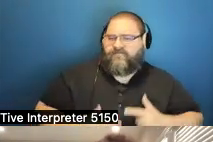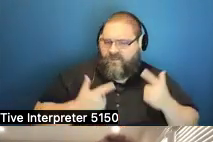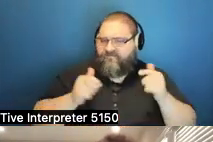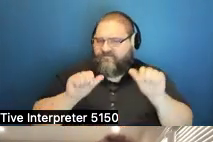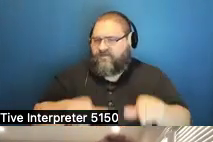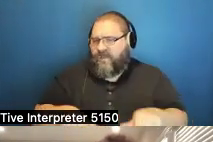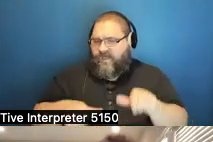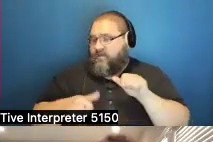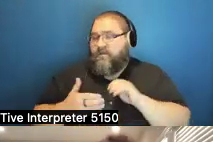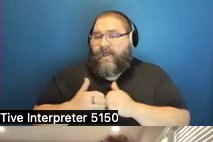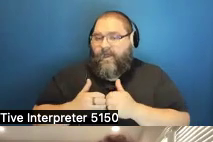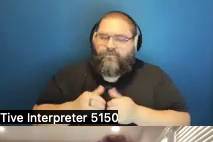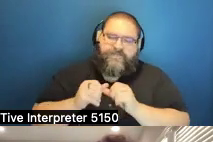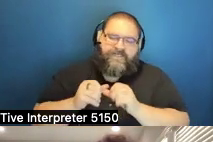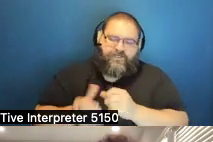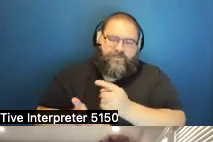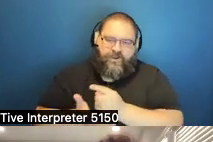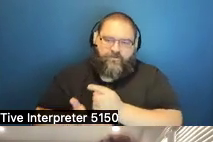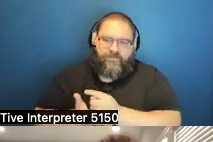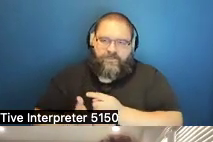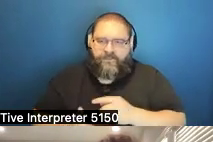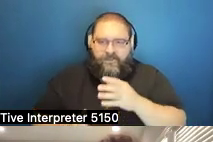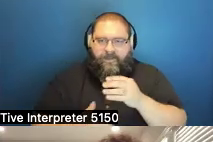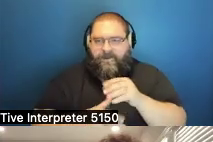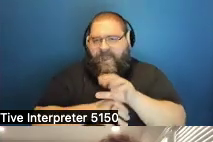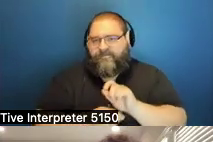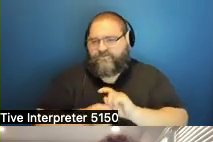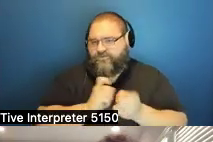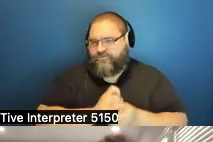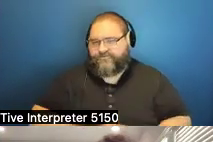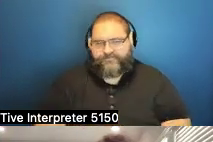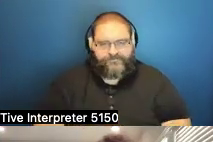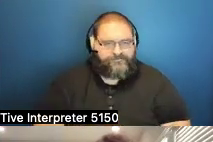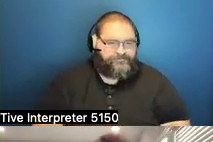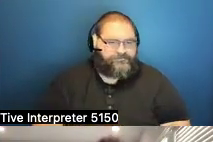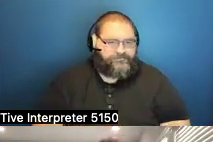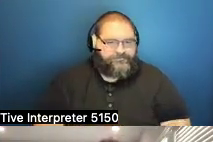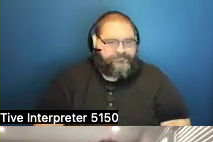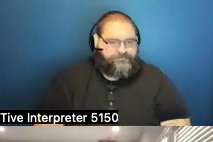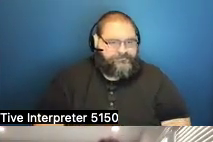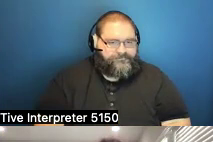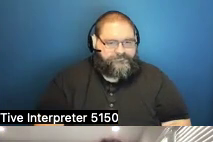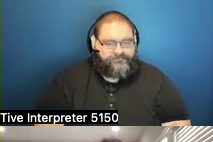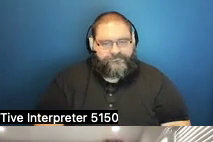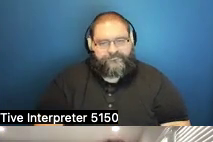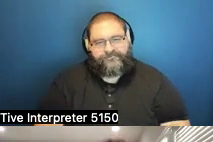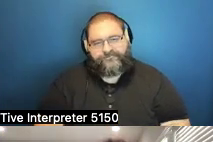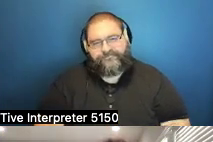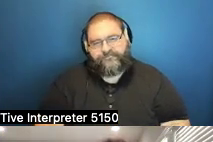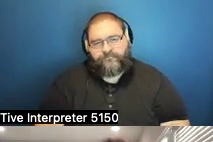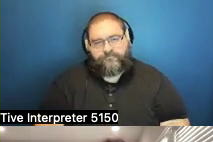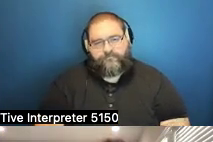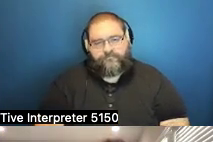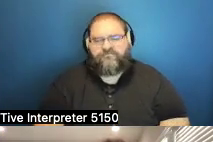therapy and habit changes. 19:50:03 So, it's one of the common questions that